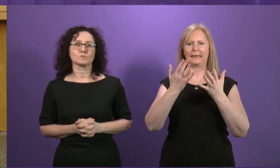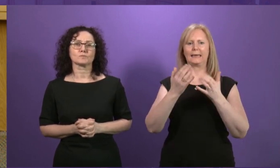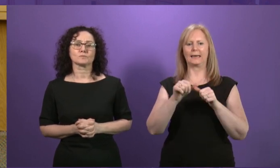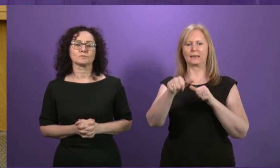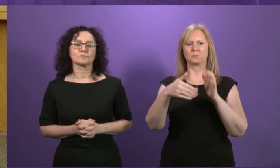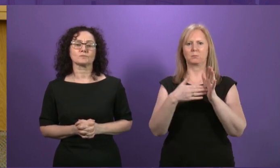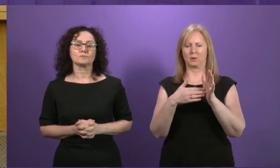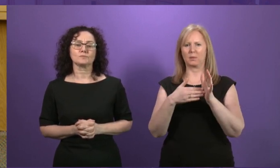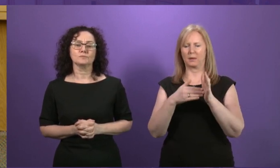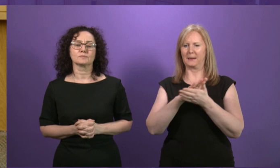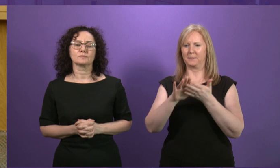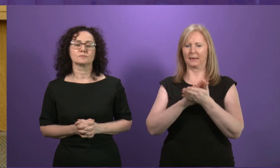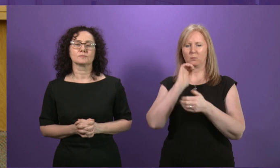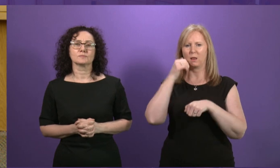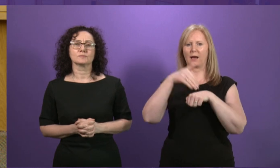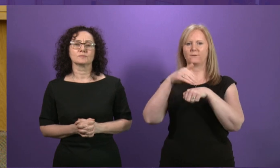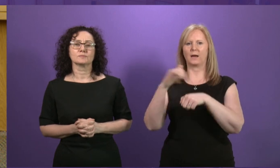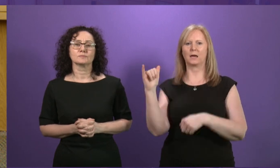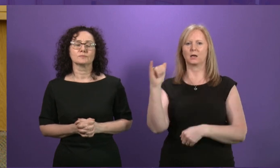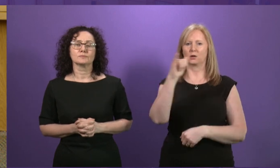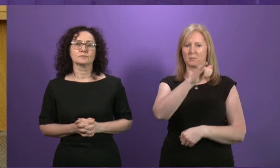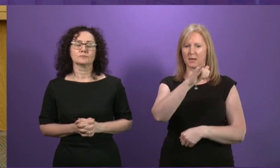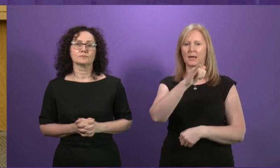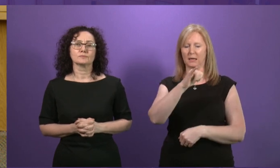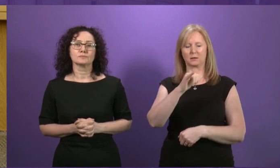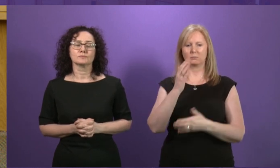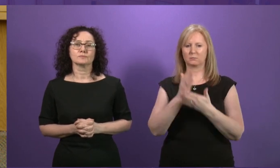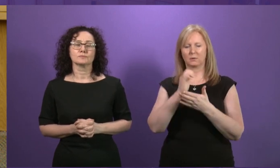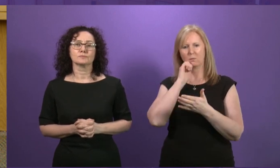that that would stop air travel and create tremendous disruption for passengers across